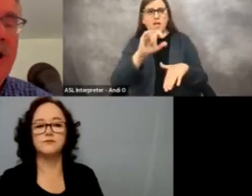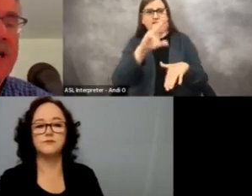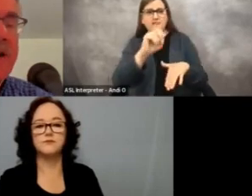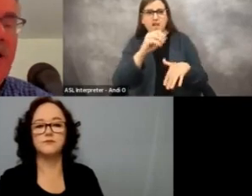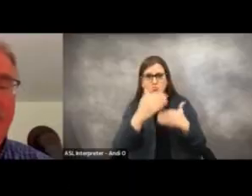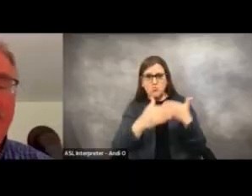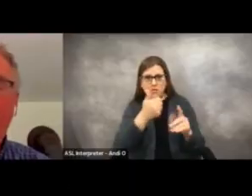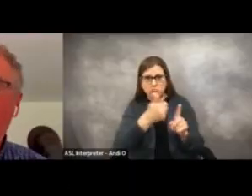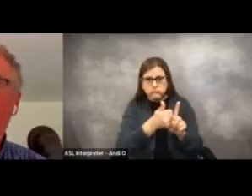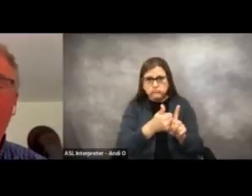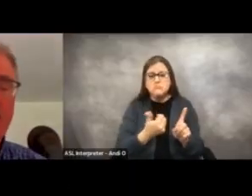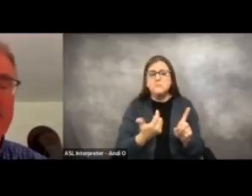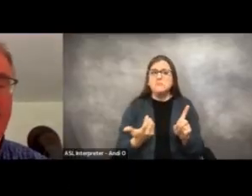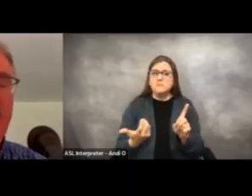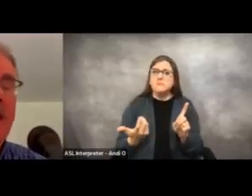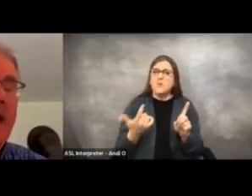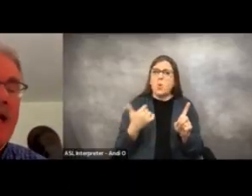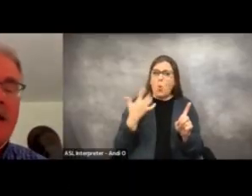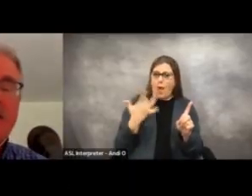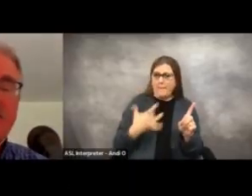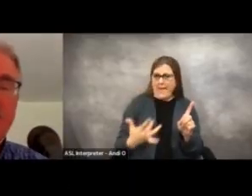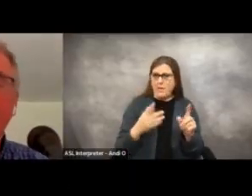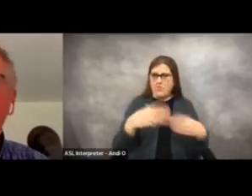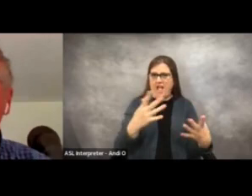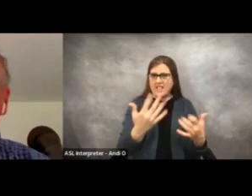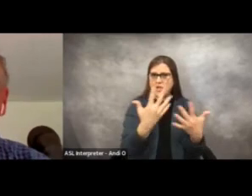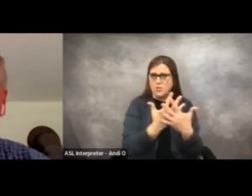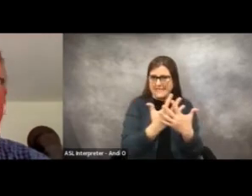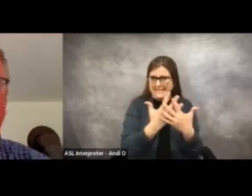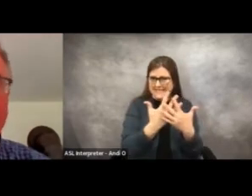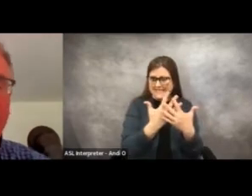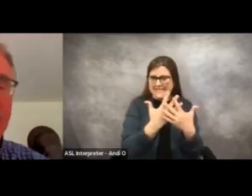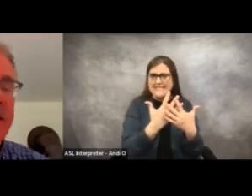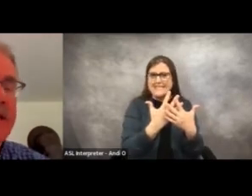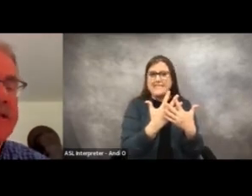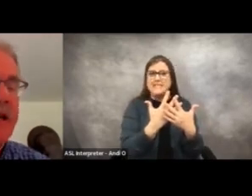why we do the screening is to implement things like these